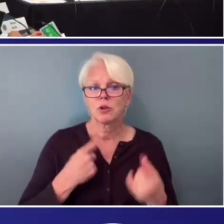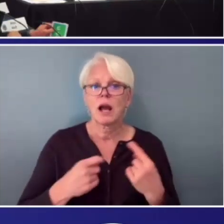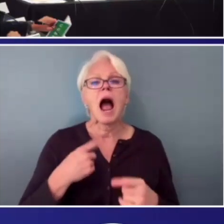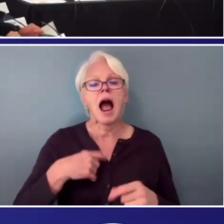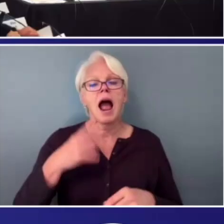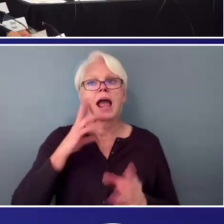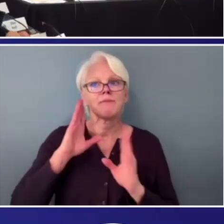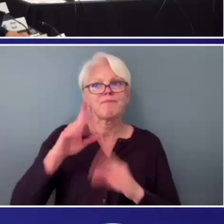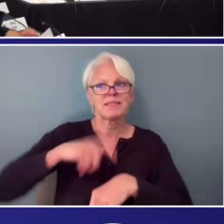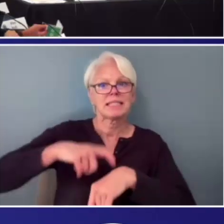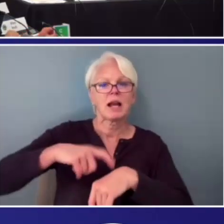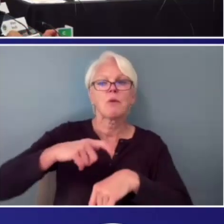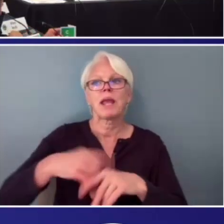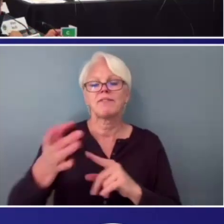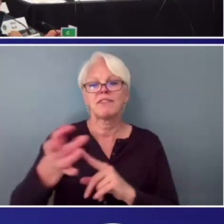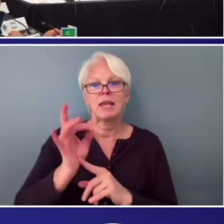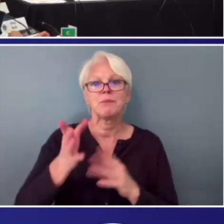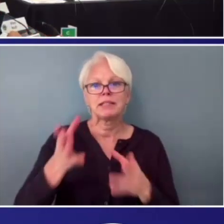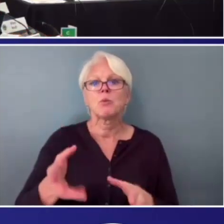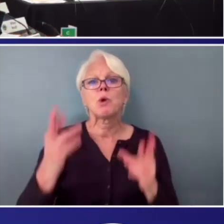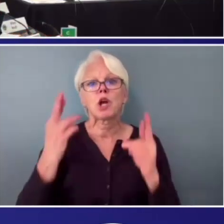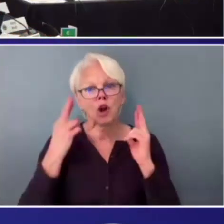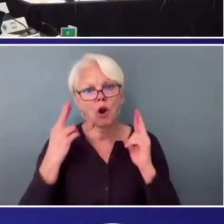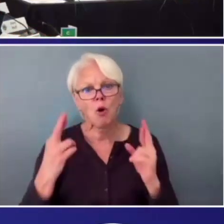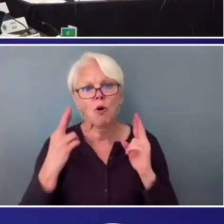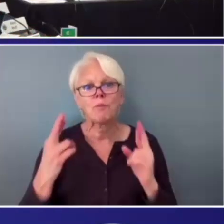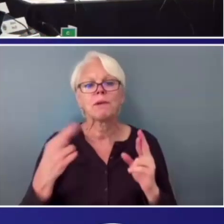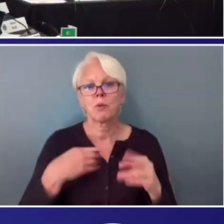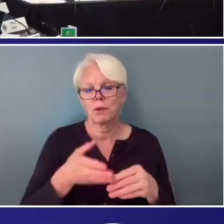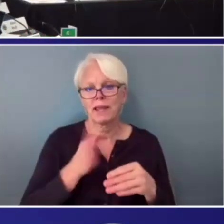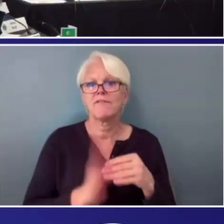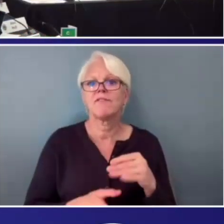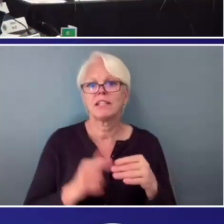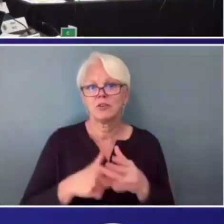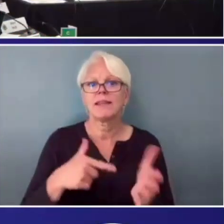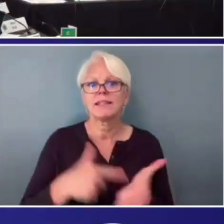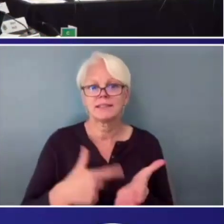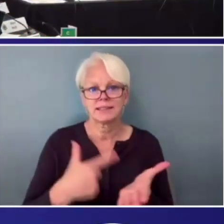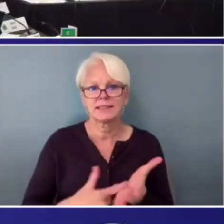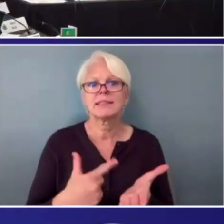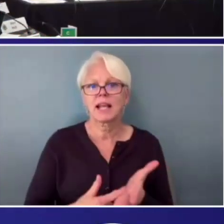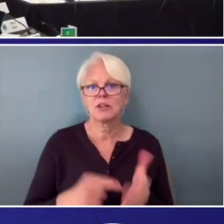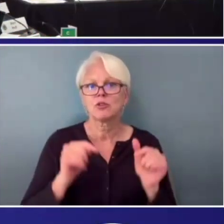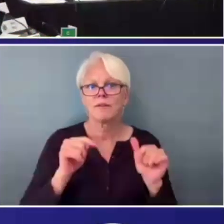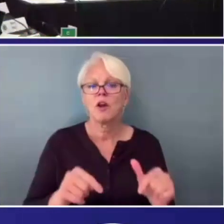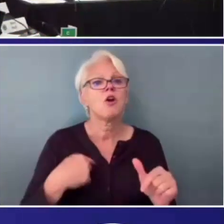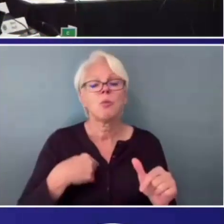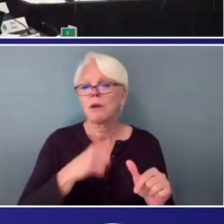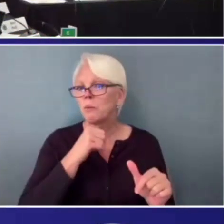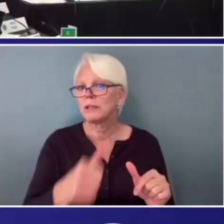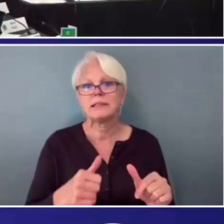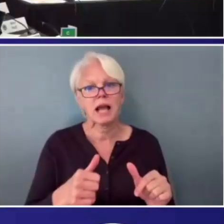We have eight minutes. We're hoping that we can finish this discussion on this. We are not going to revisit this tomorrow.